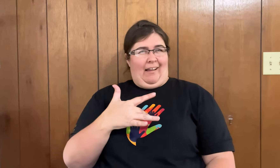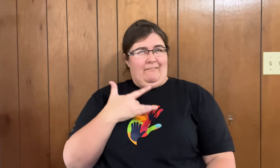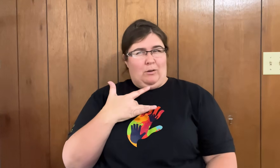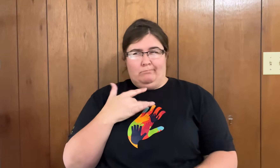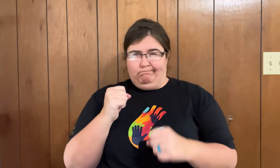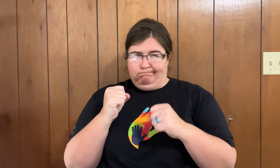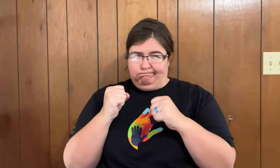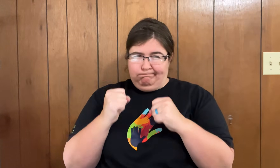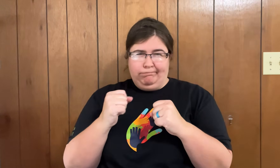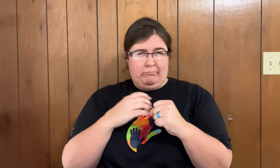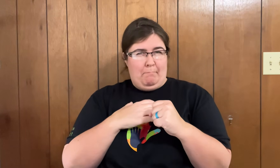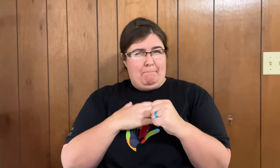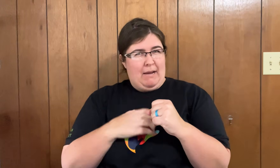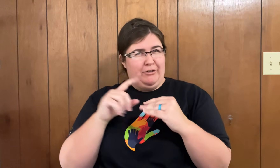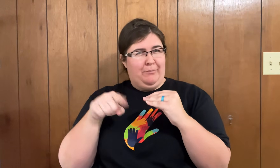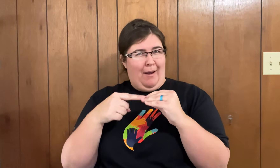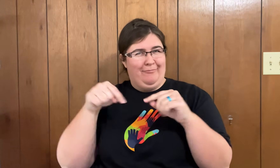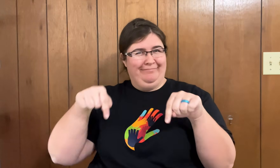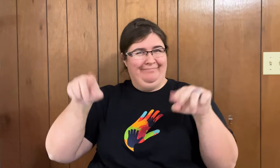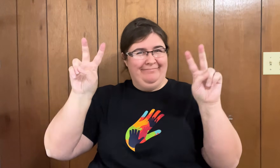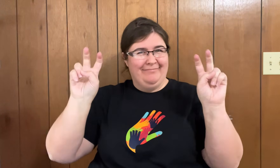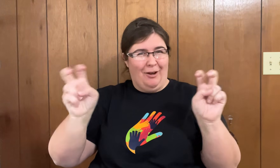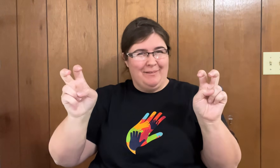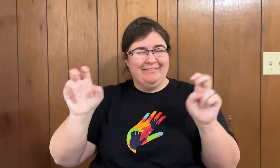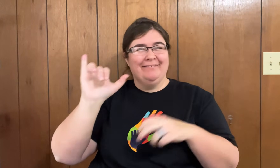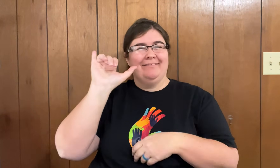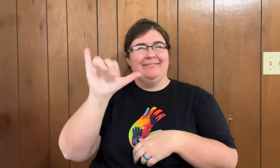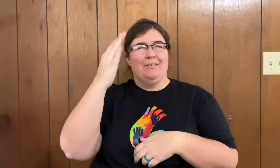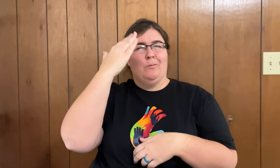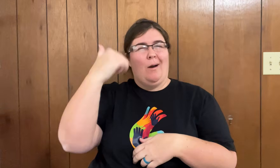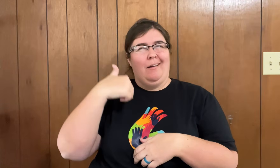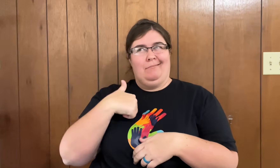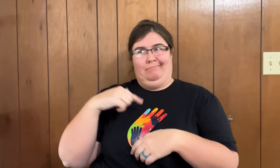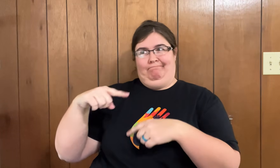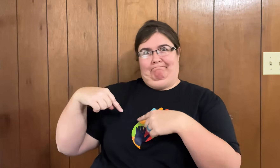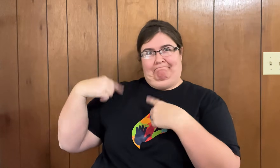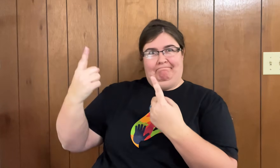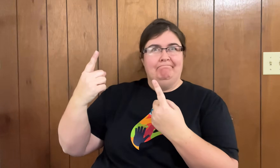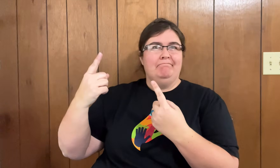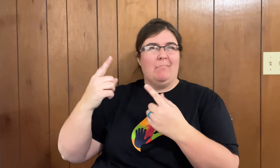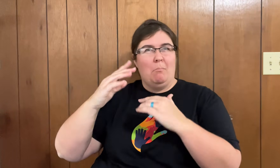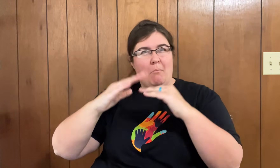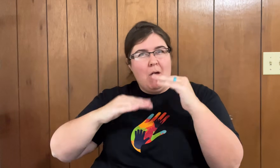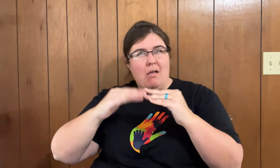As you can tell, I feel very strongly about this topic which is why I've been building